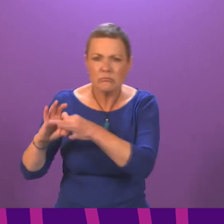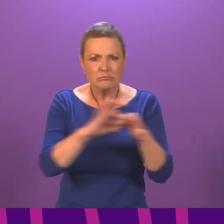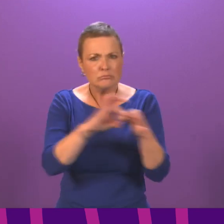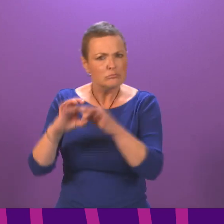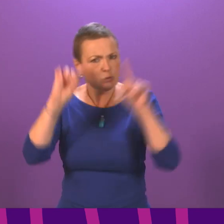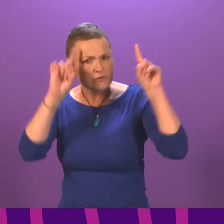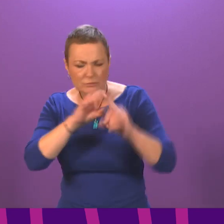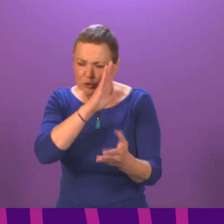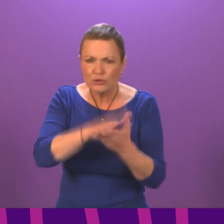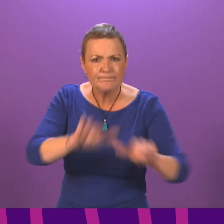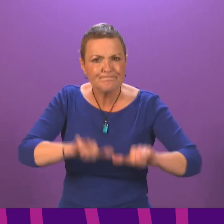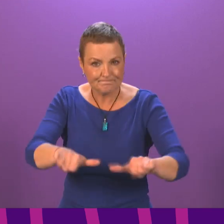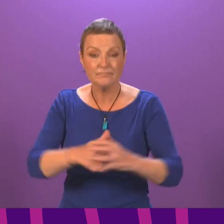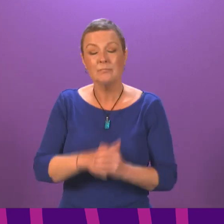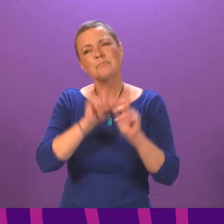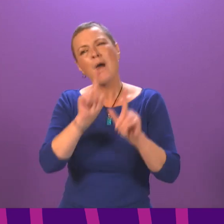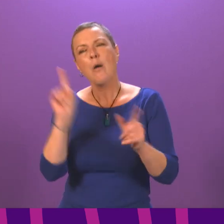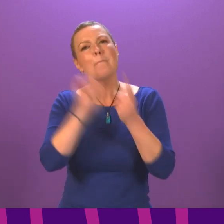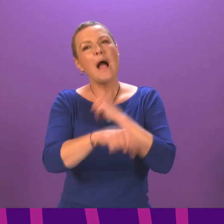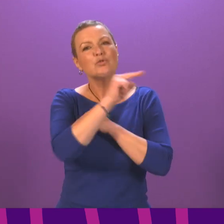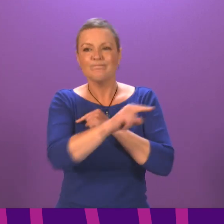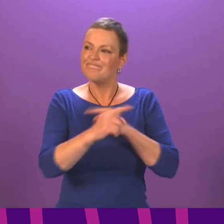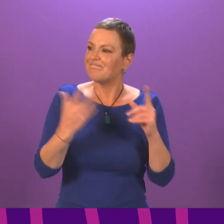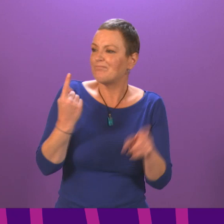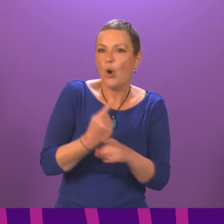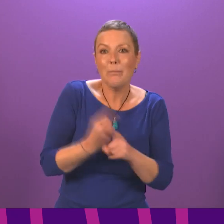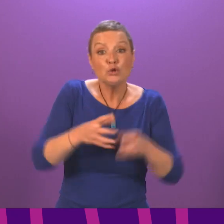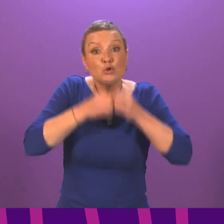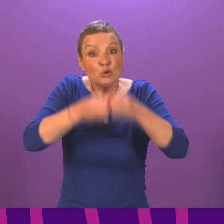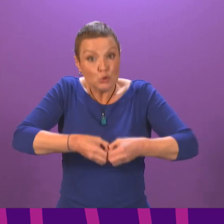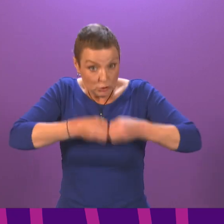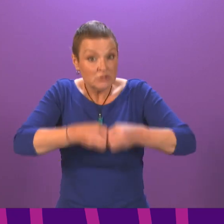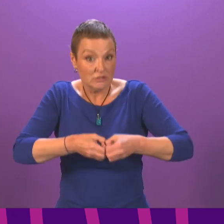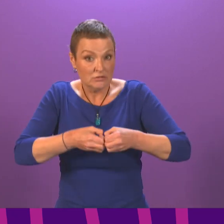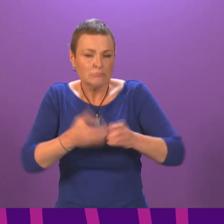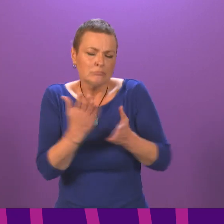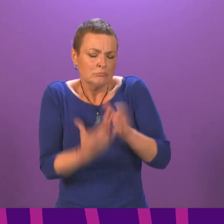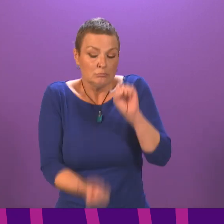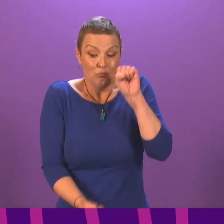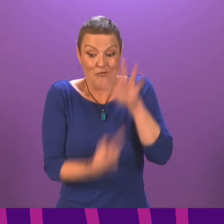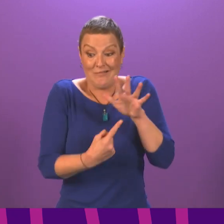With regard to the overall arrangements for students, the priority in the past few weeks